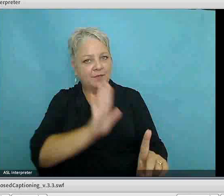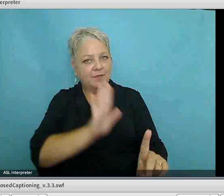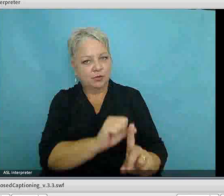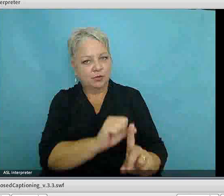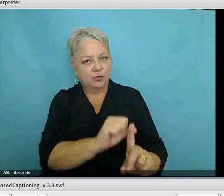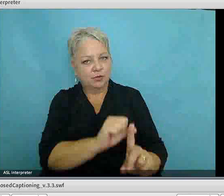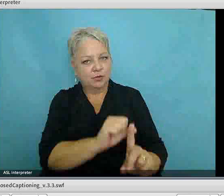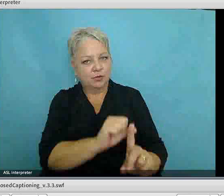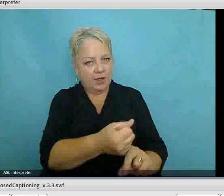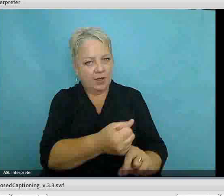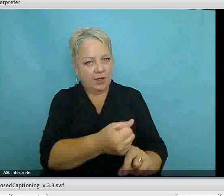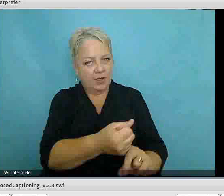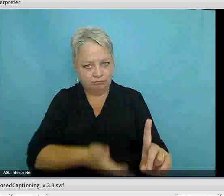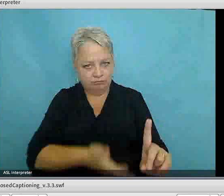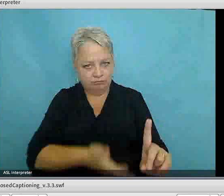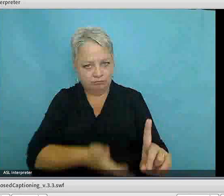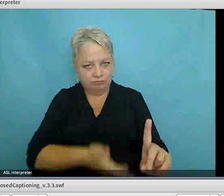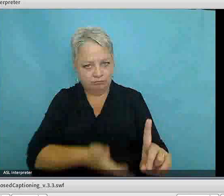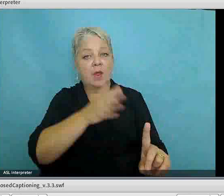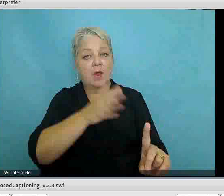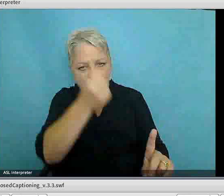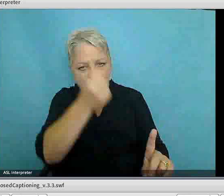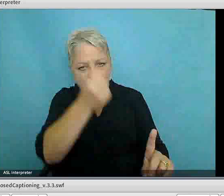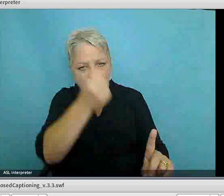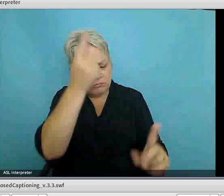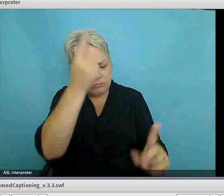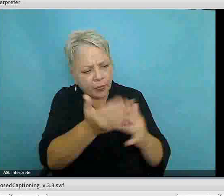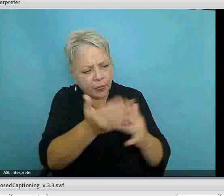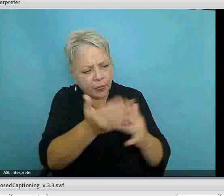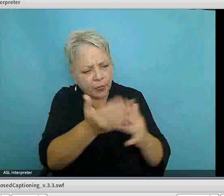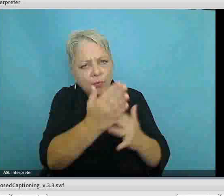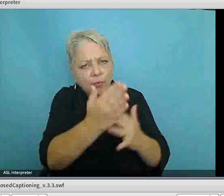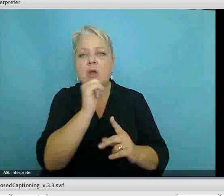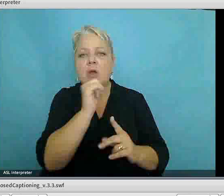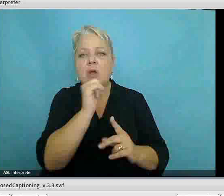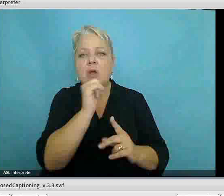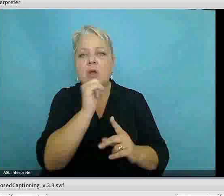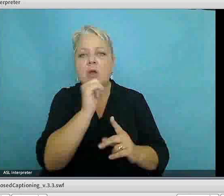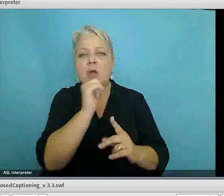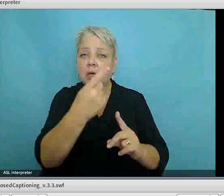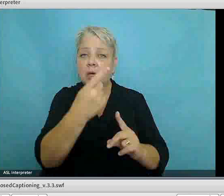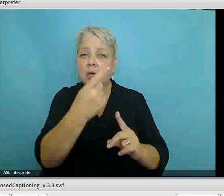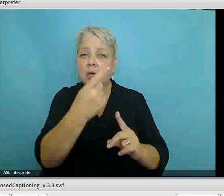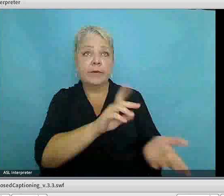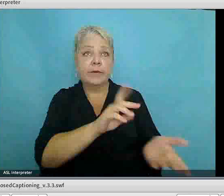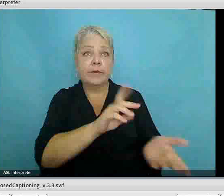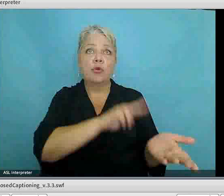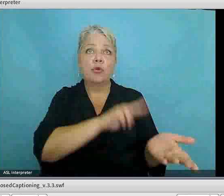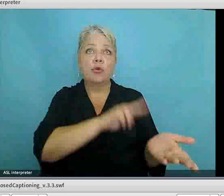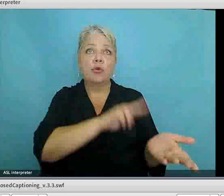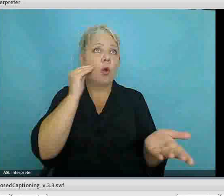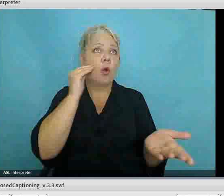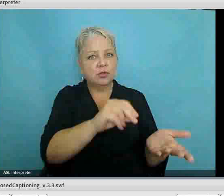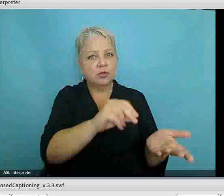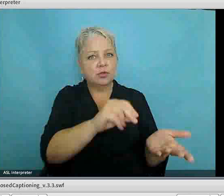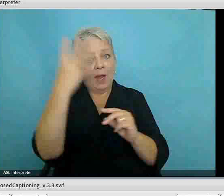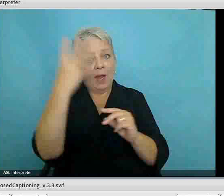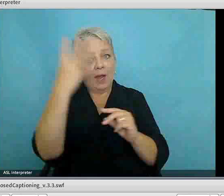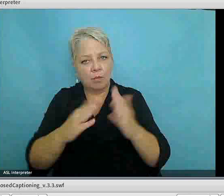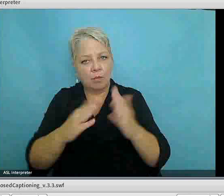And hopefully, to some extent, will help to allow a plan that will help people return